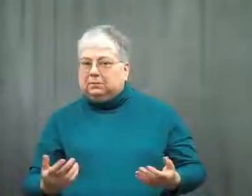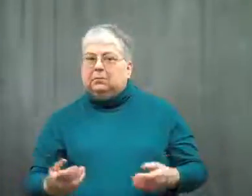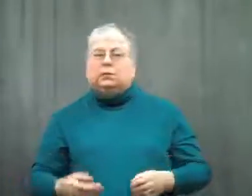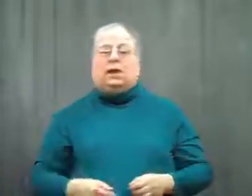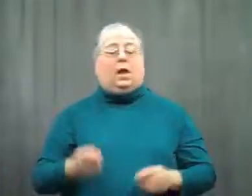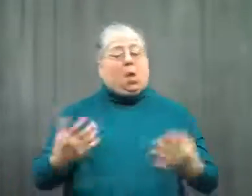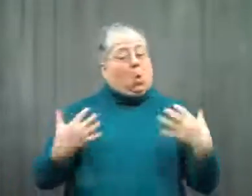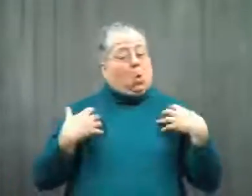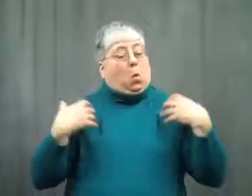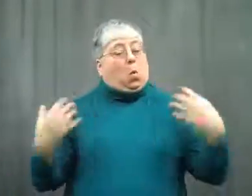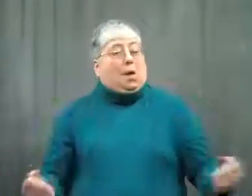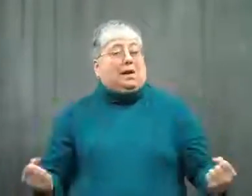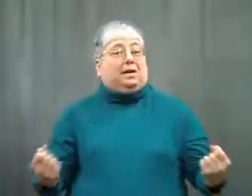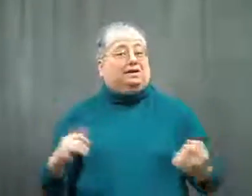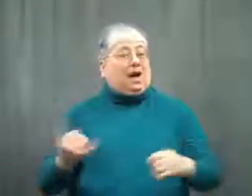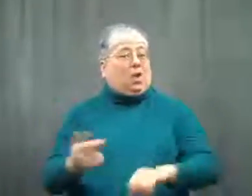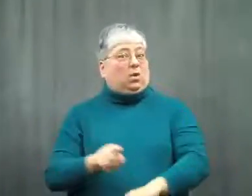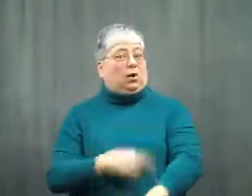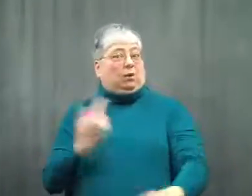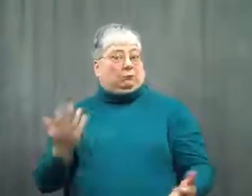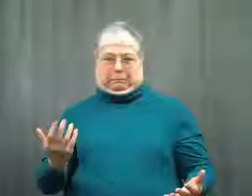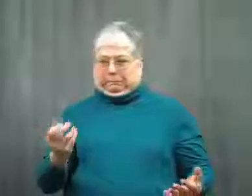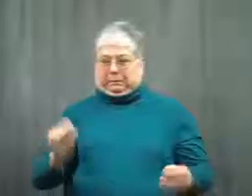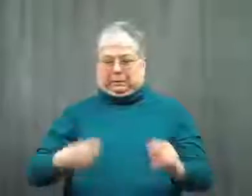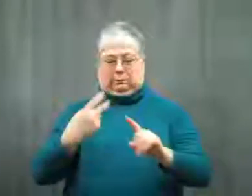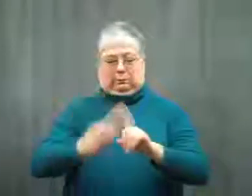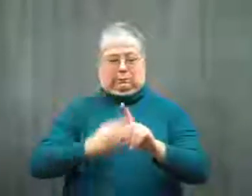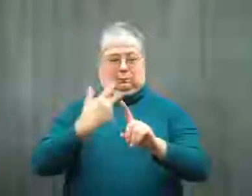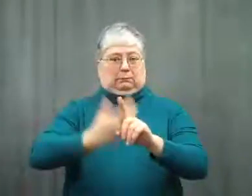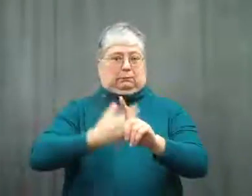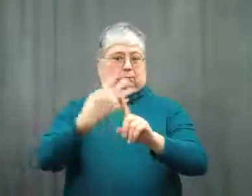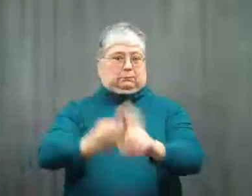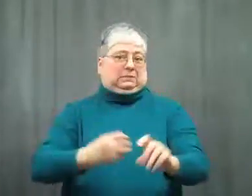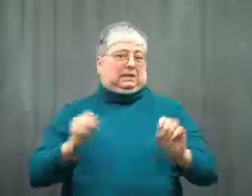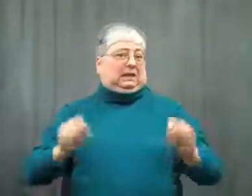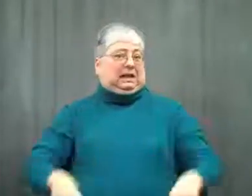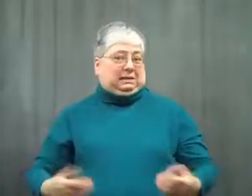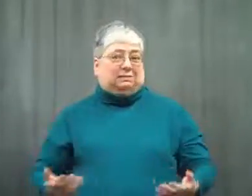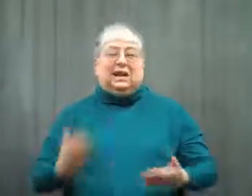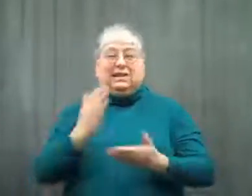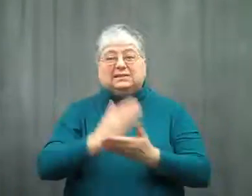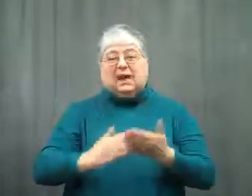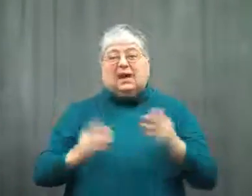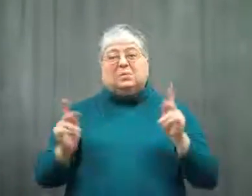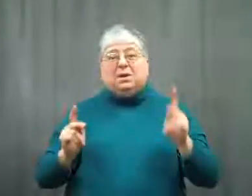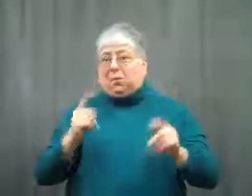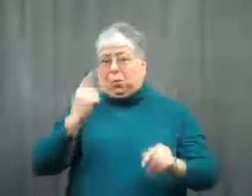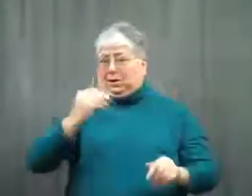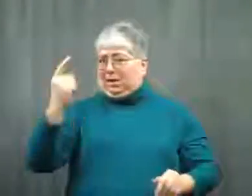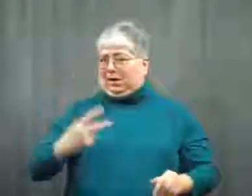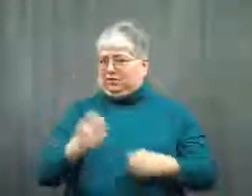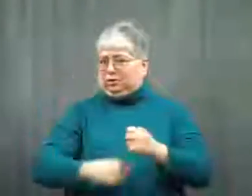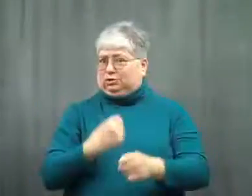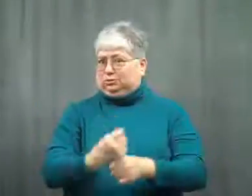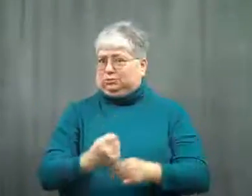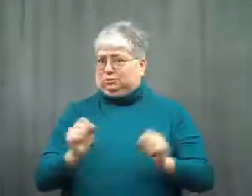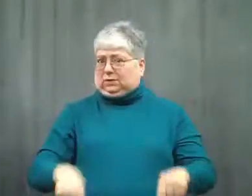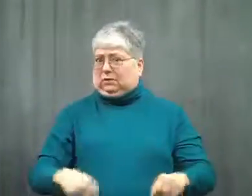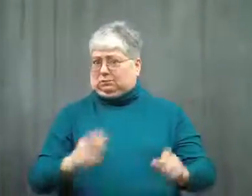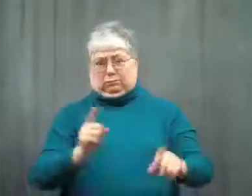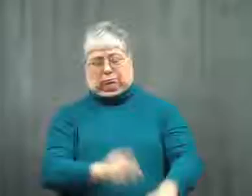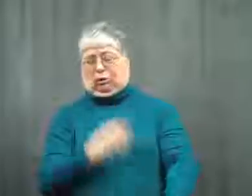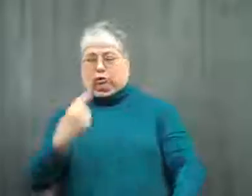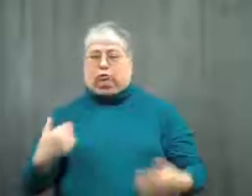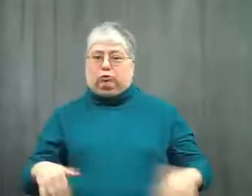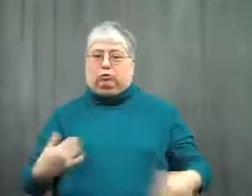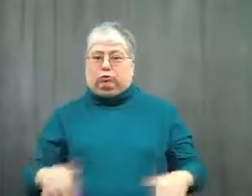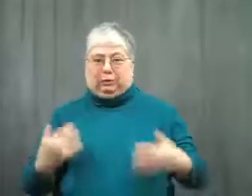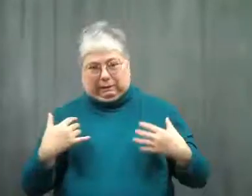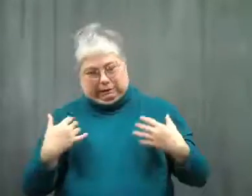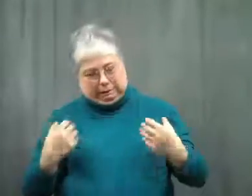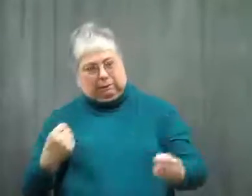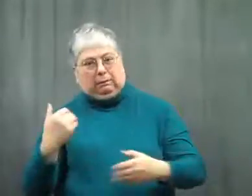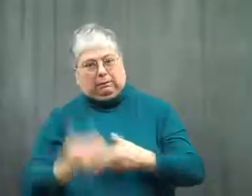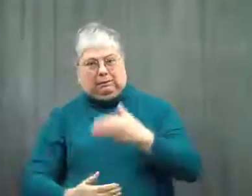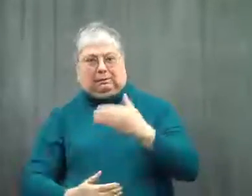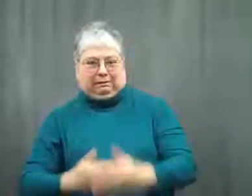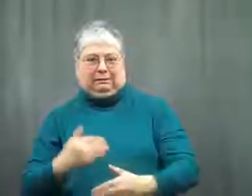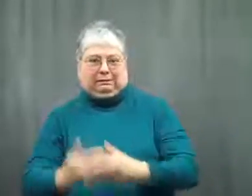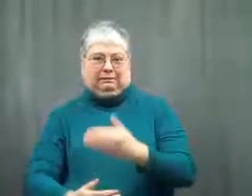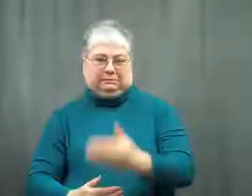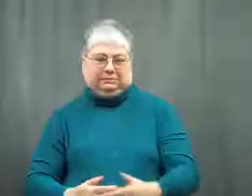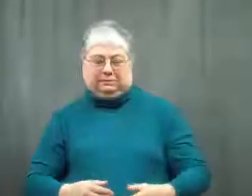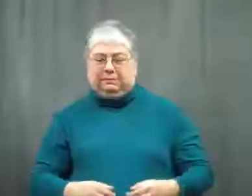Recovery is a slow process from several months to a year and a half for some.